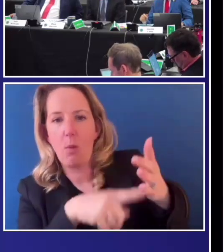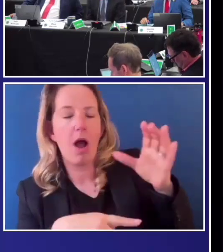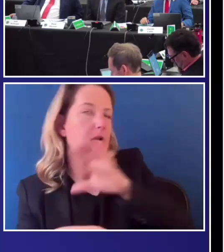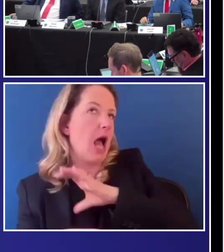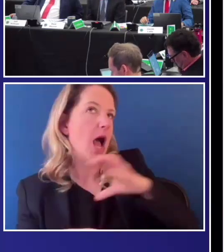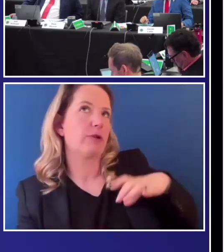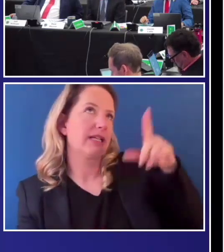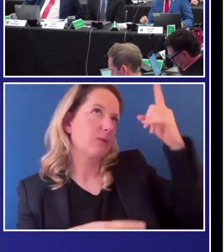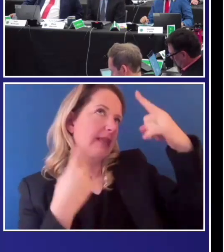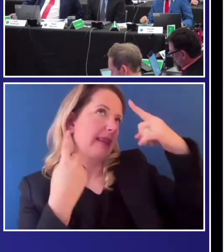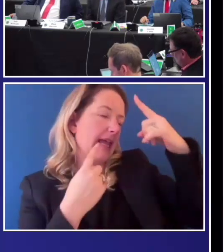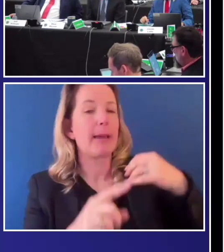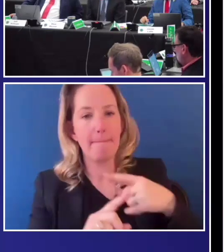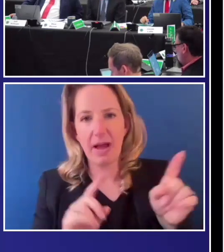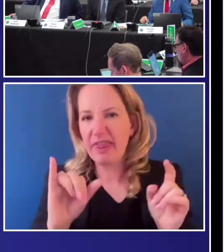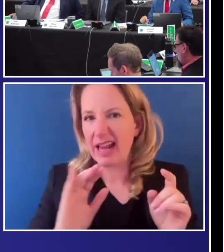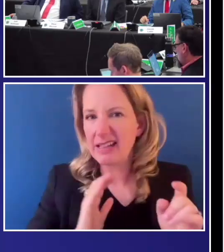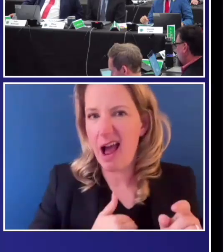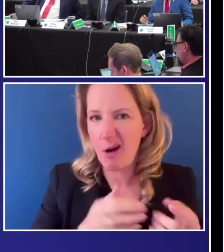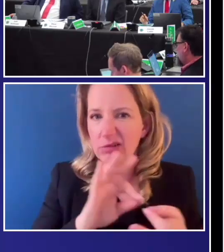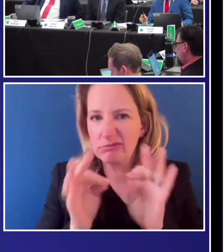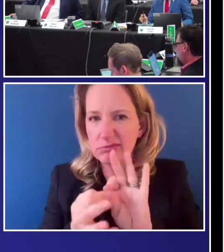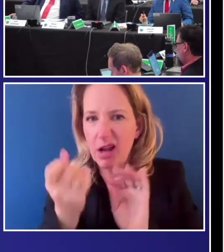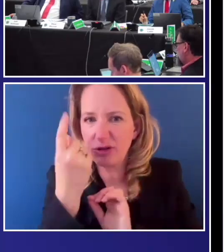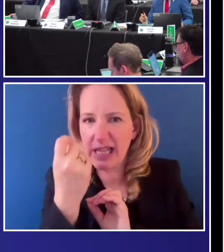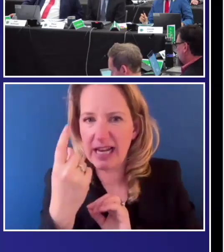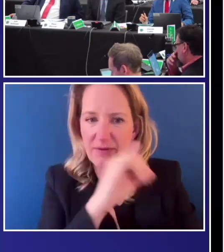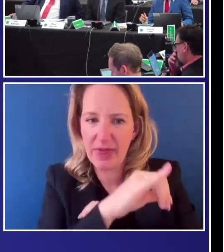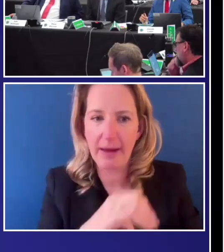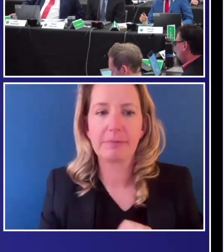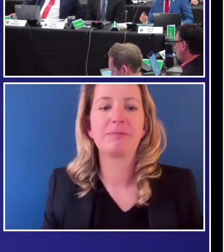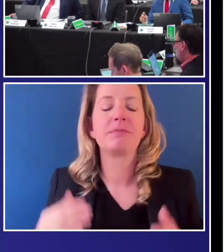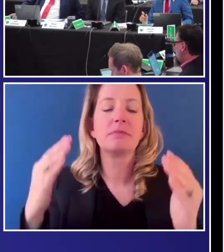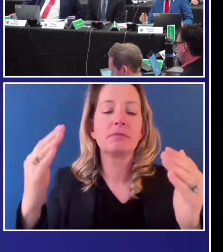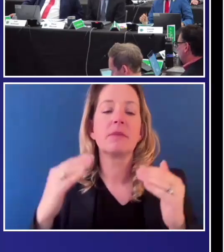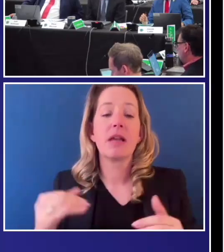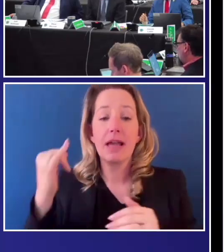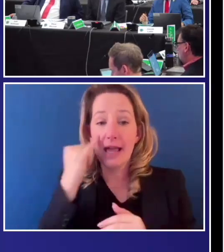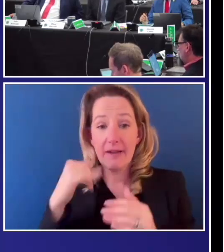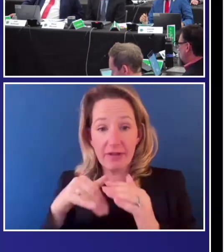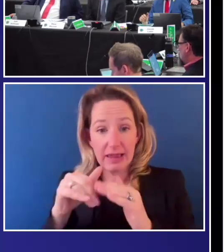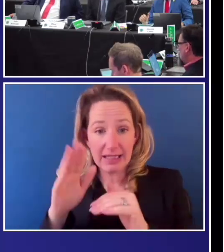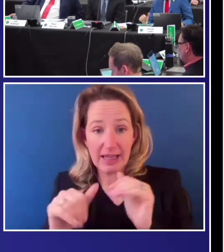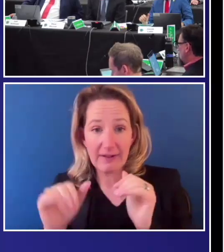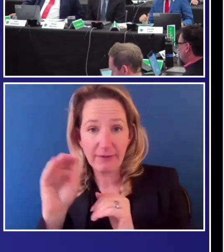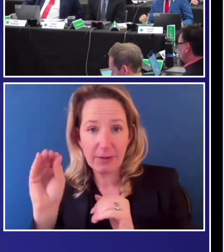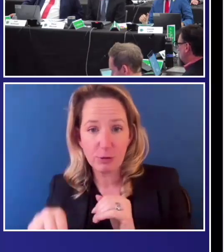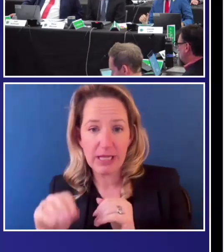Then, Romanette two, if fewer than 50% of the students enrolled in the institution reside in the state where the institution